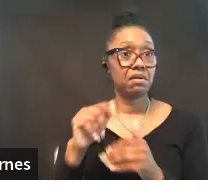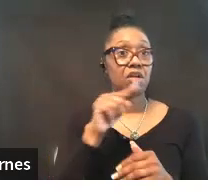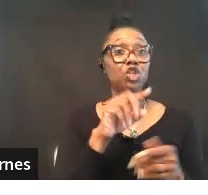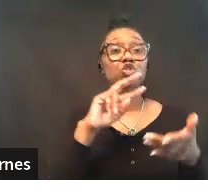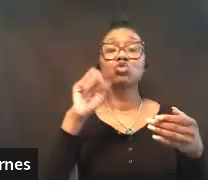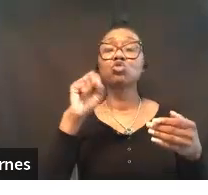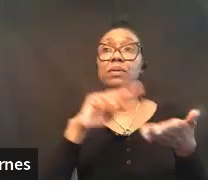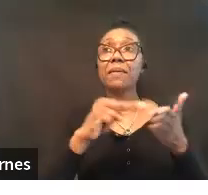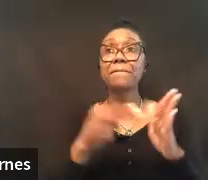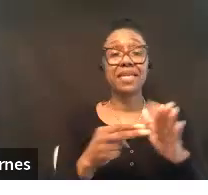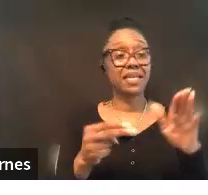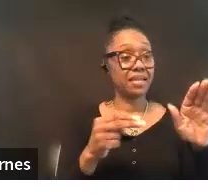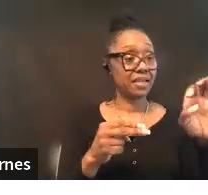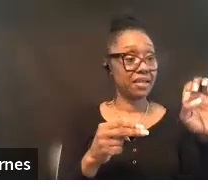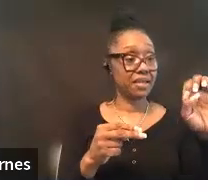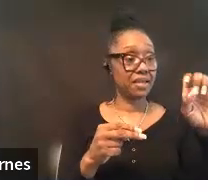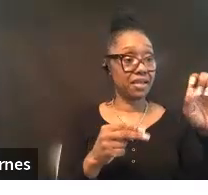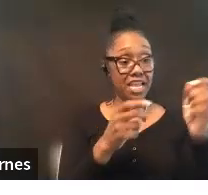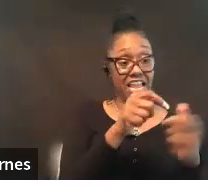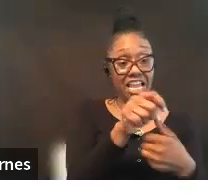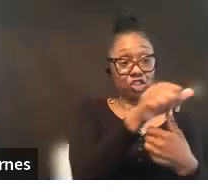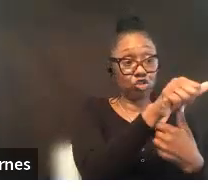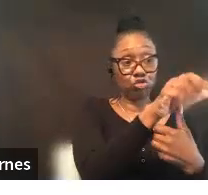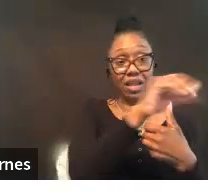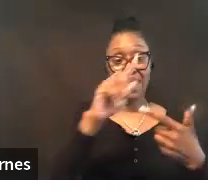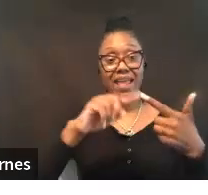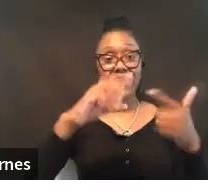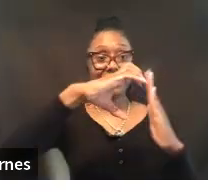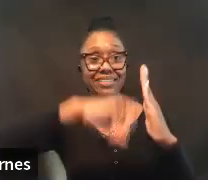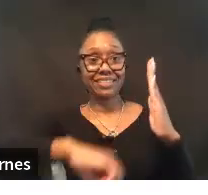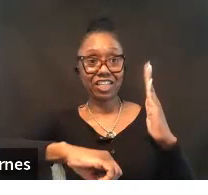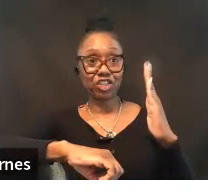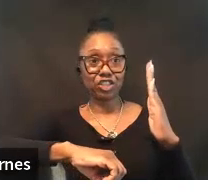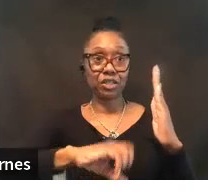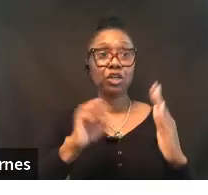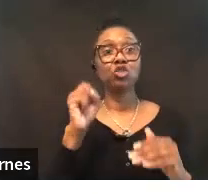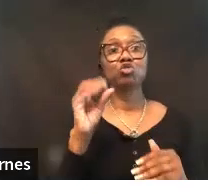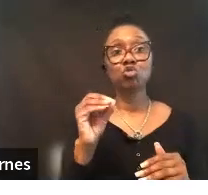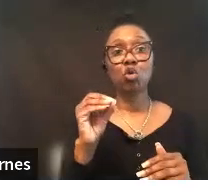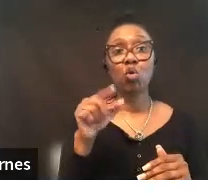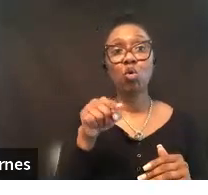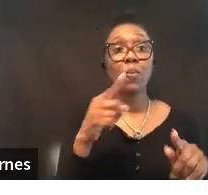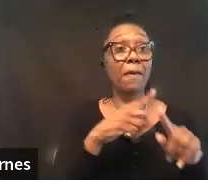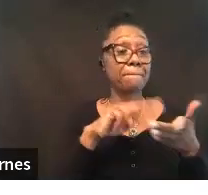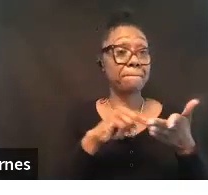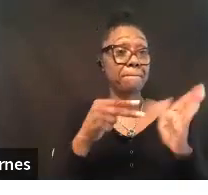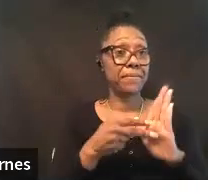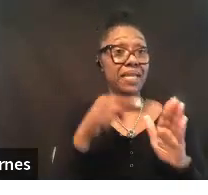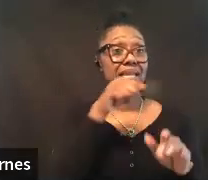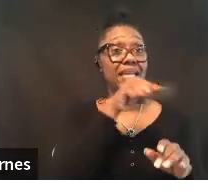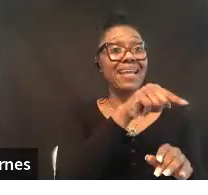Although the calculation is a deduction, it's just an exclusion of $85 from the monthly growth income.